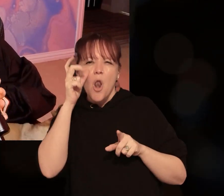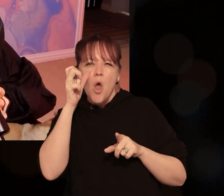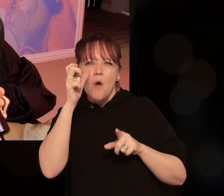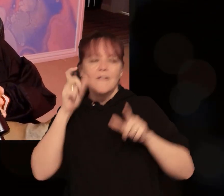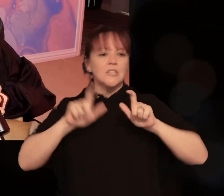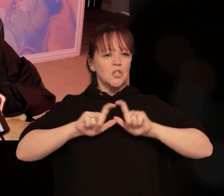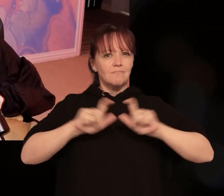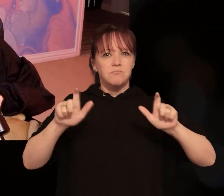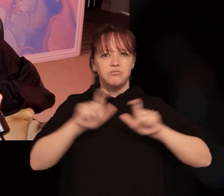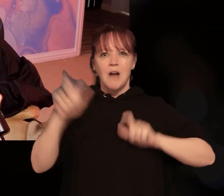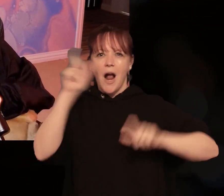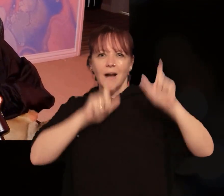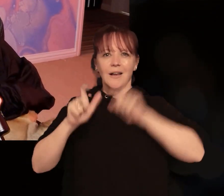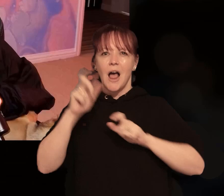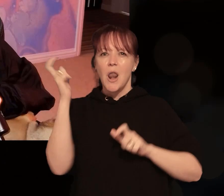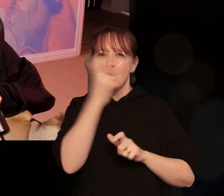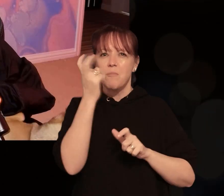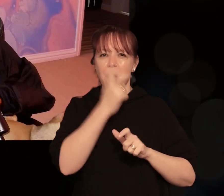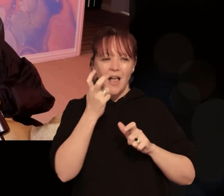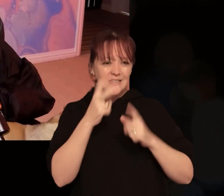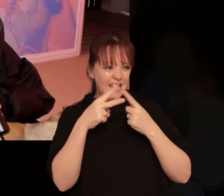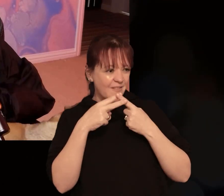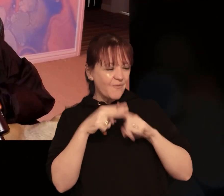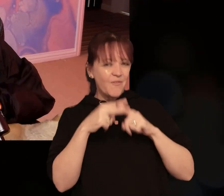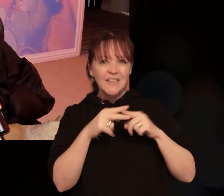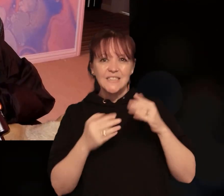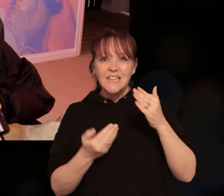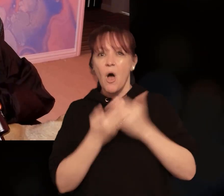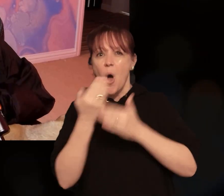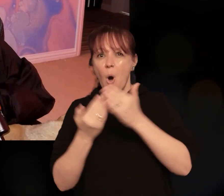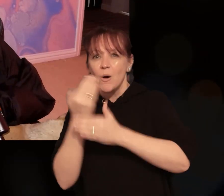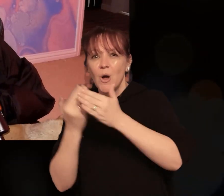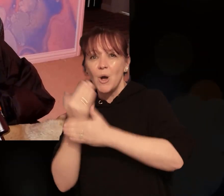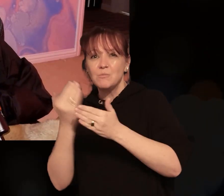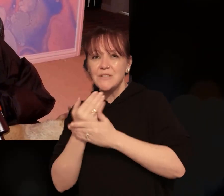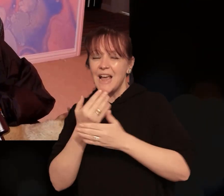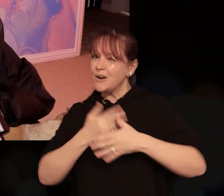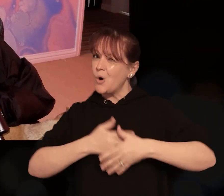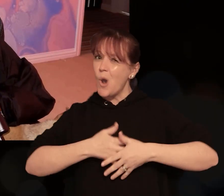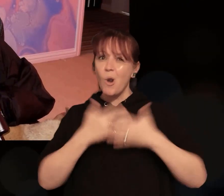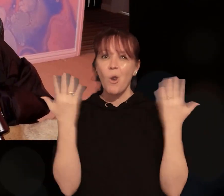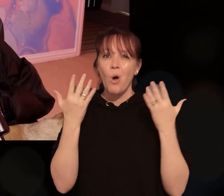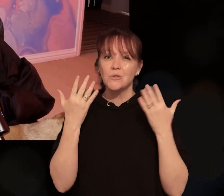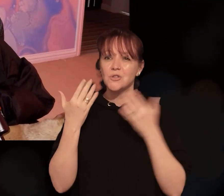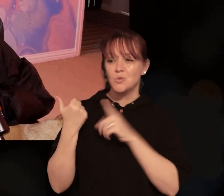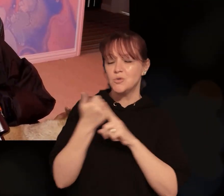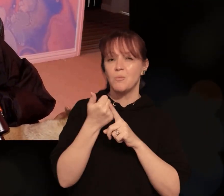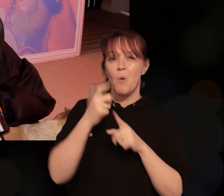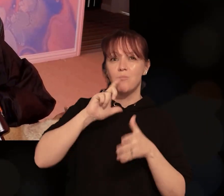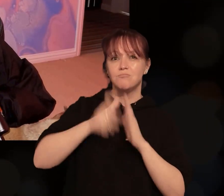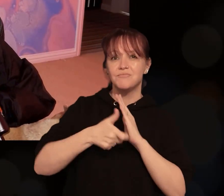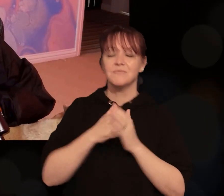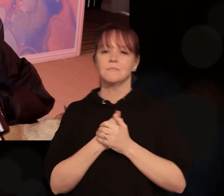subtitle and colourblindness fixes, and extensive screenreader improvements. Live service games are all about player acquisition and retention,